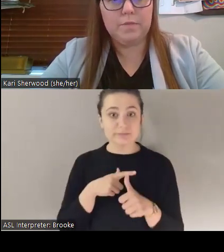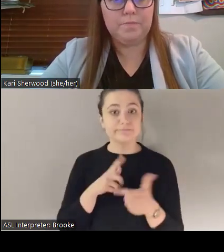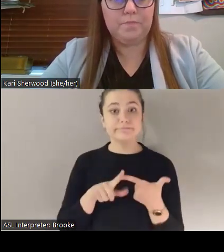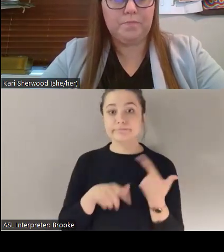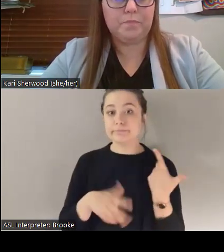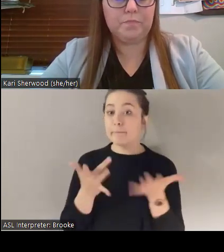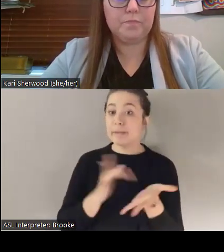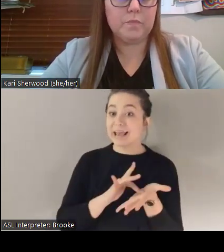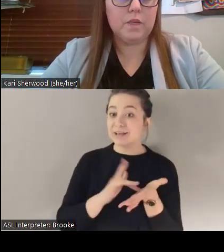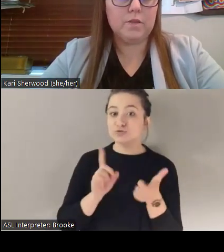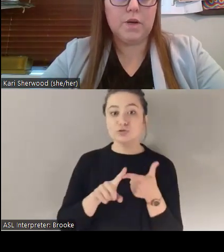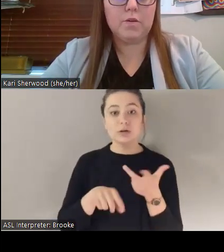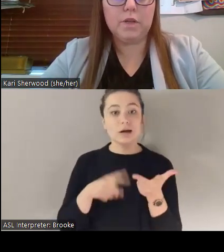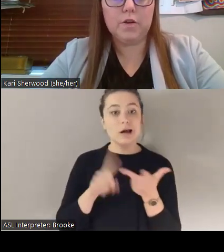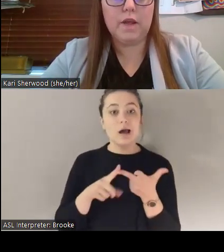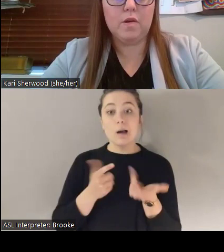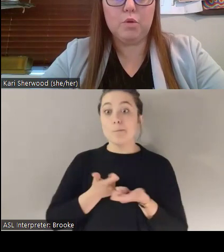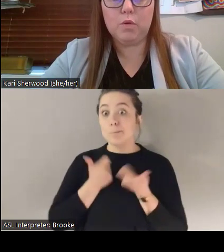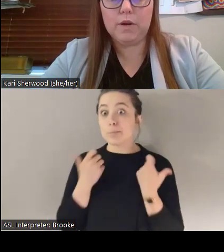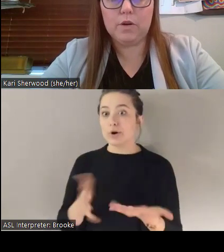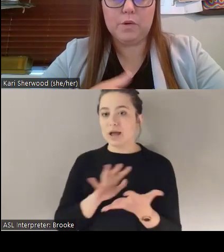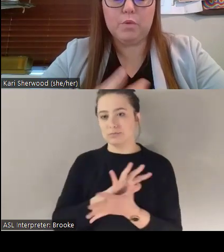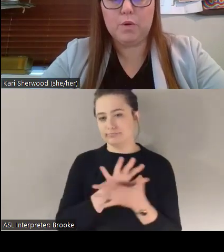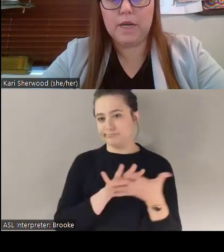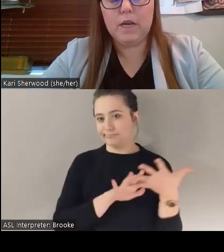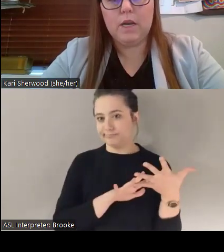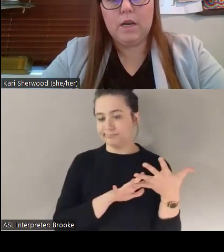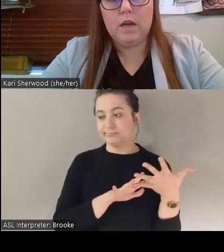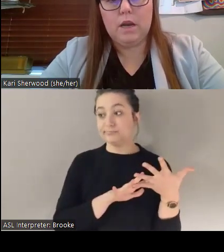et cetera. So not only are they unemployed or underemployed